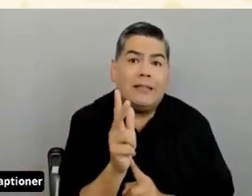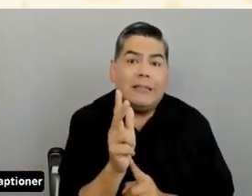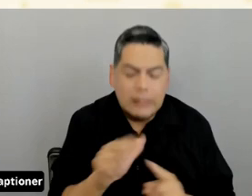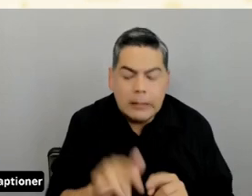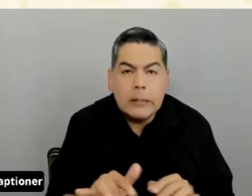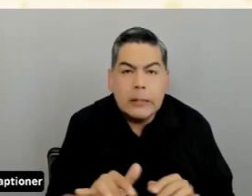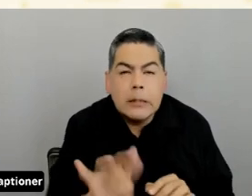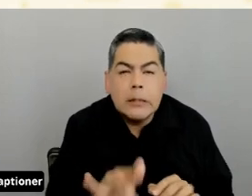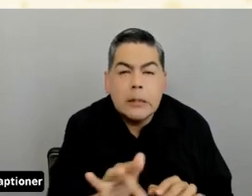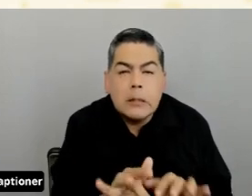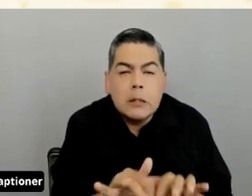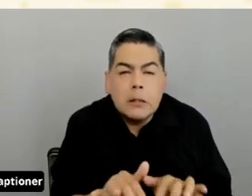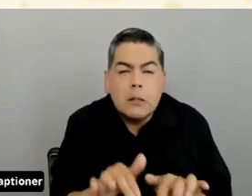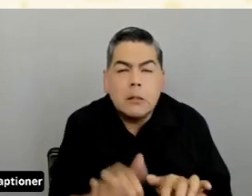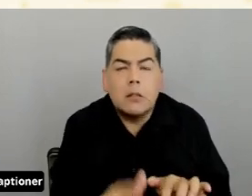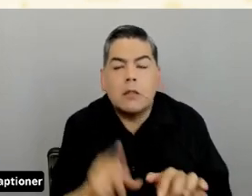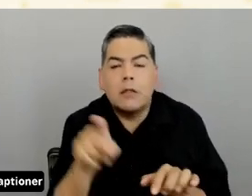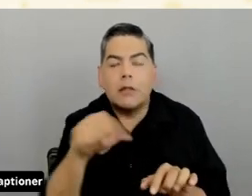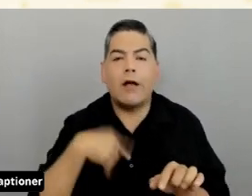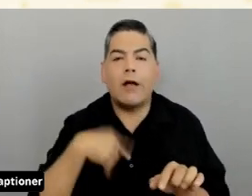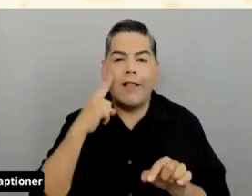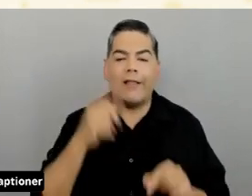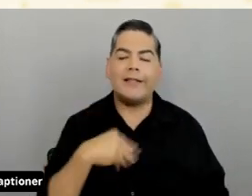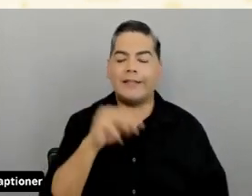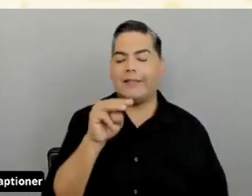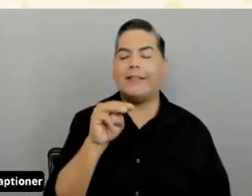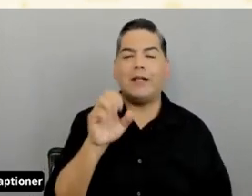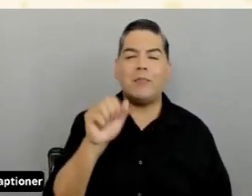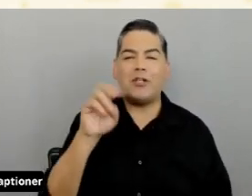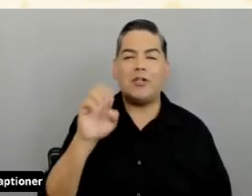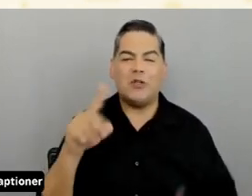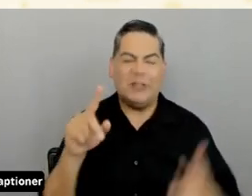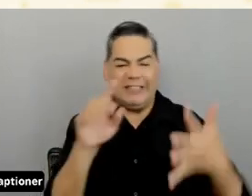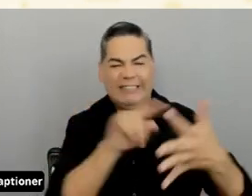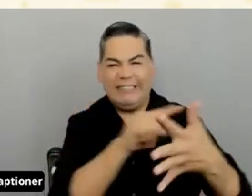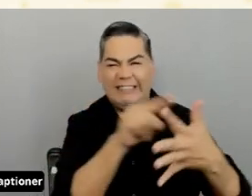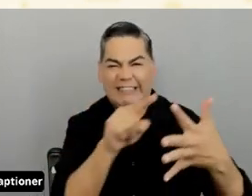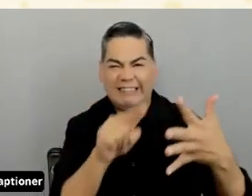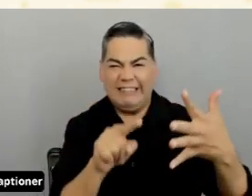The main navigation menu have a lot of options,